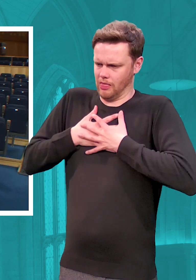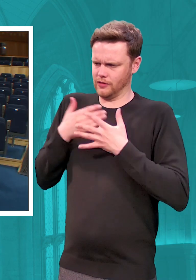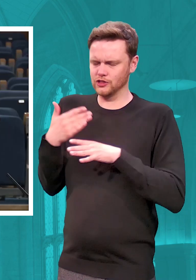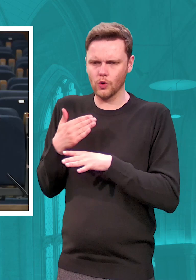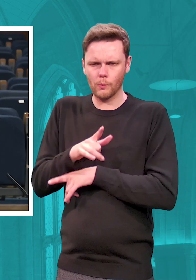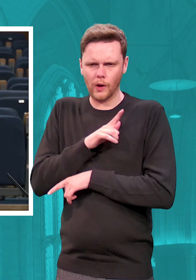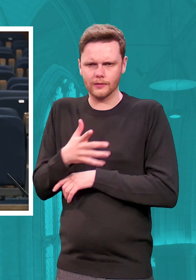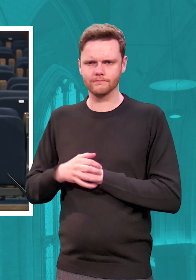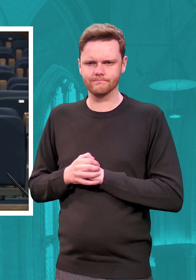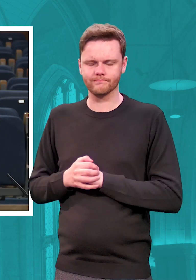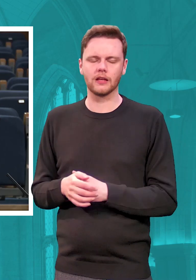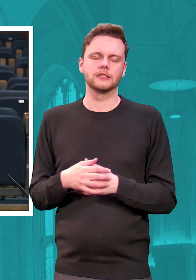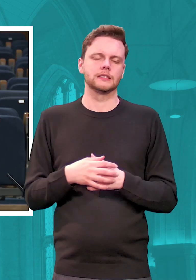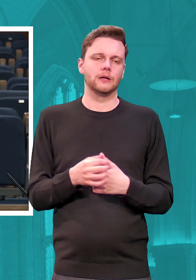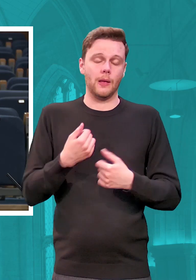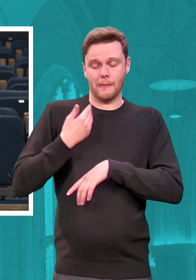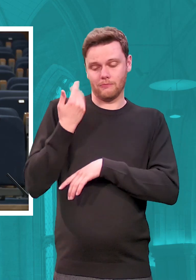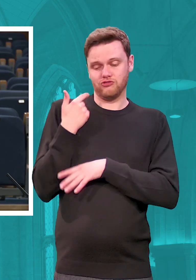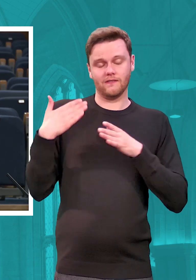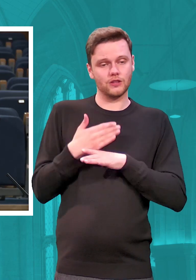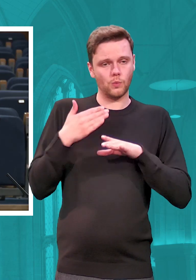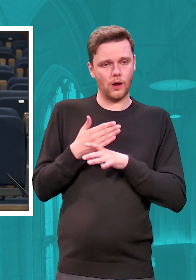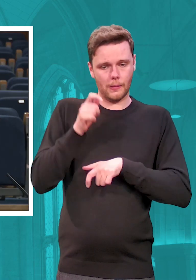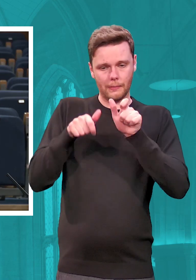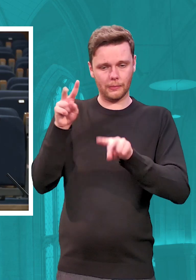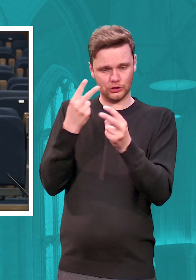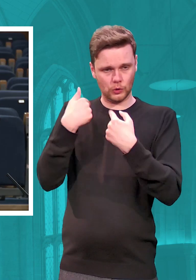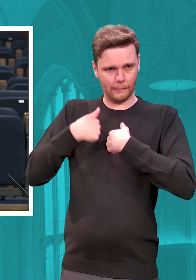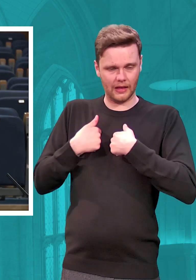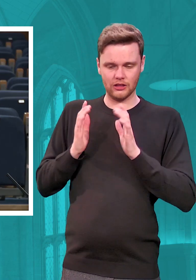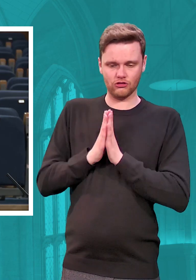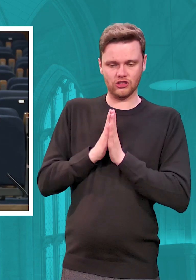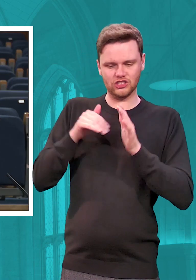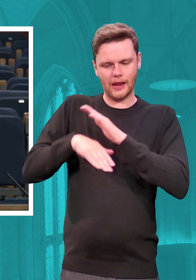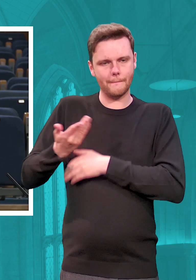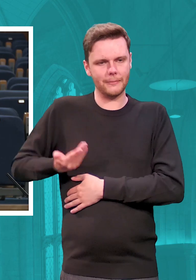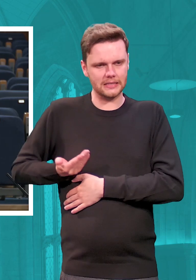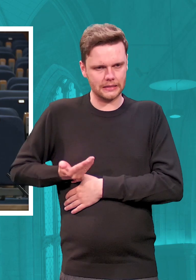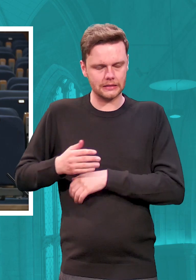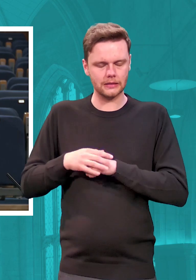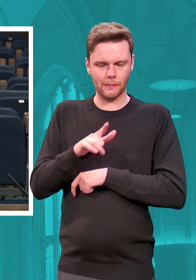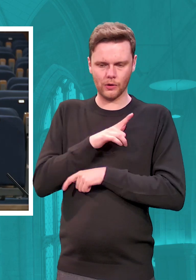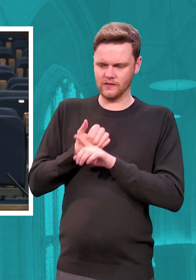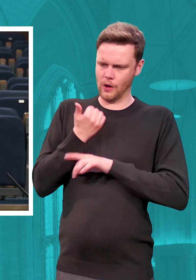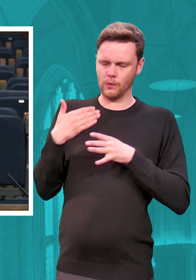Well, John, in my previous work folk said that they saw me as a Christian in business because of the way I went about my work.